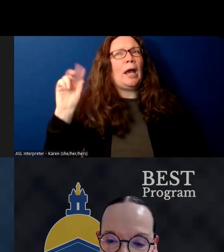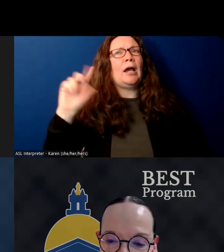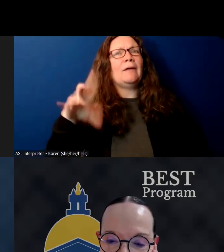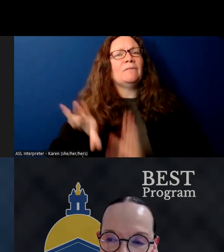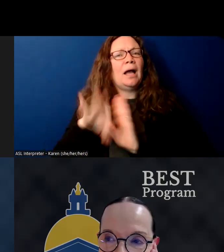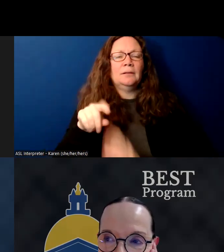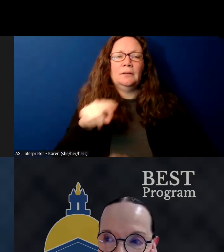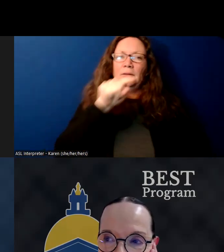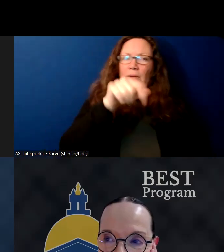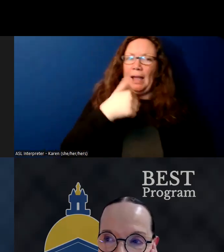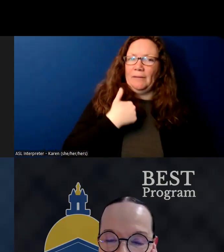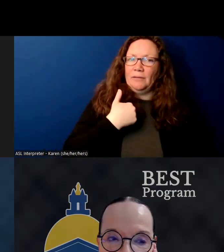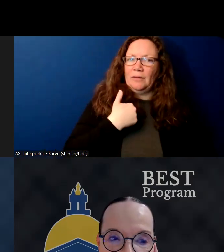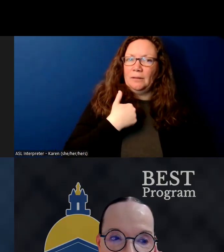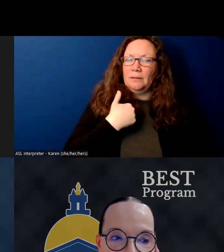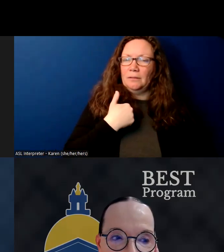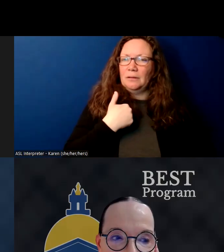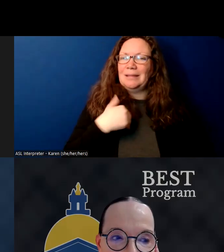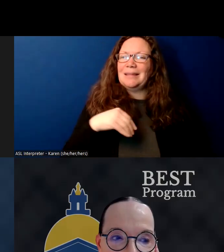we have divided the slides into,